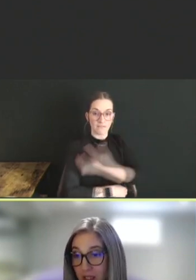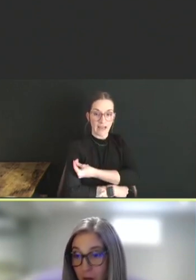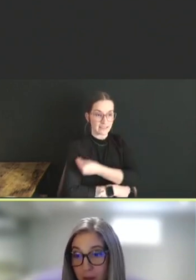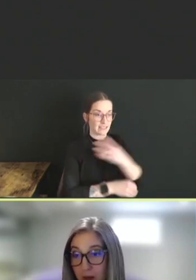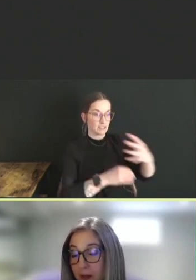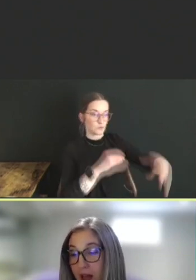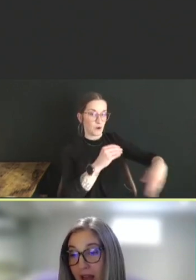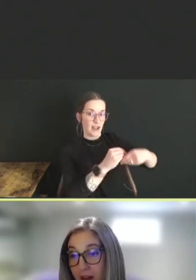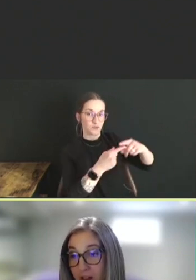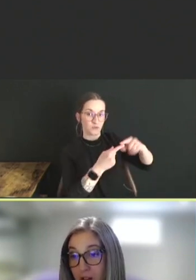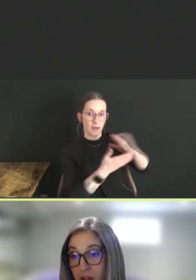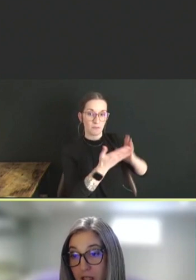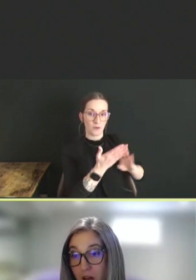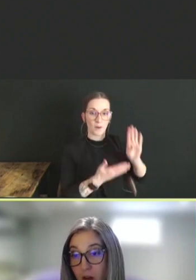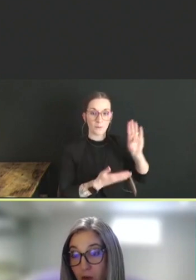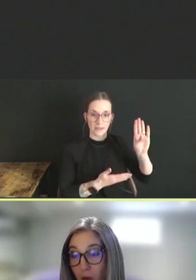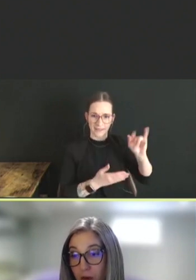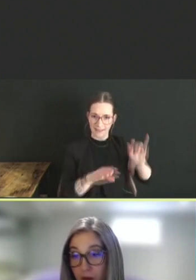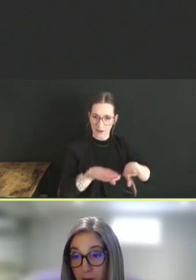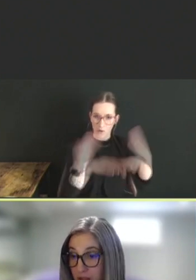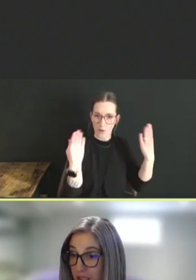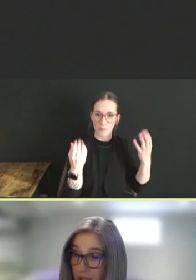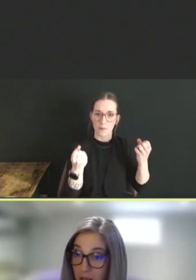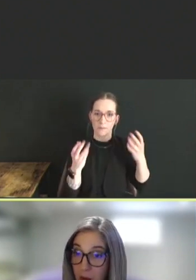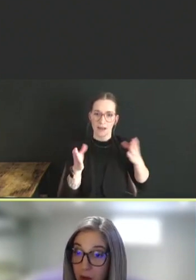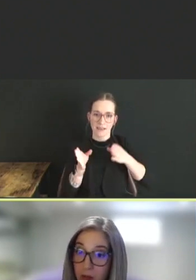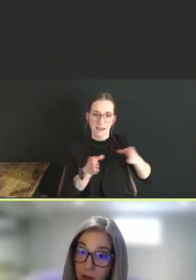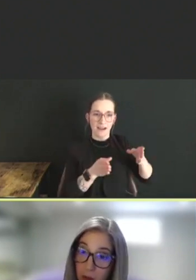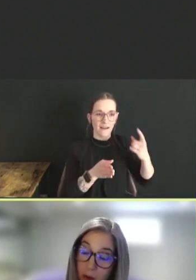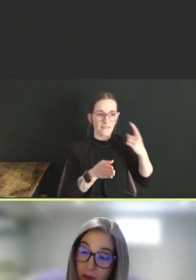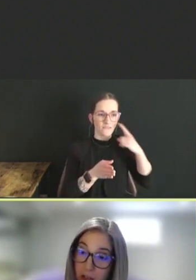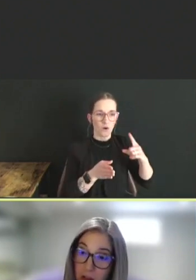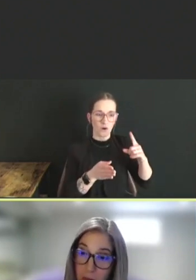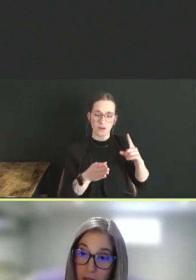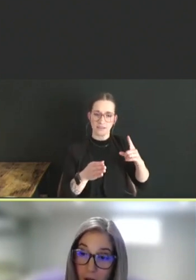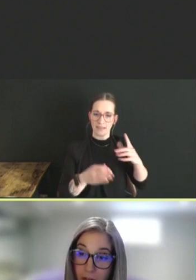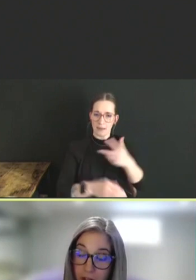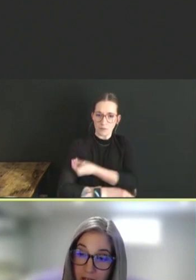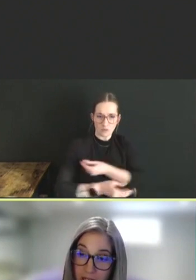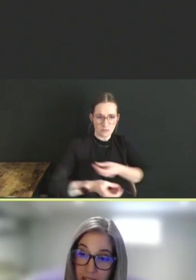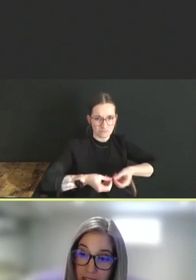really opened up a lot of avenues for the immunization neighborhood and for providers to be offering vaccines.